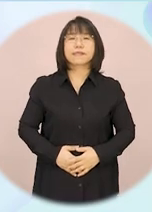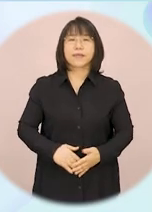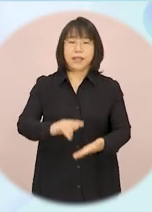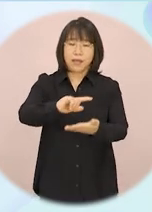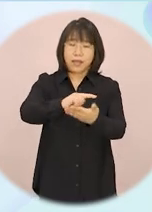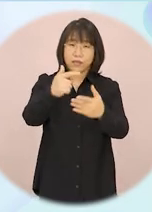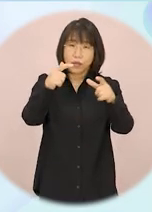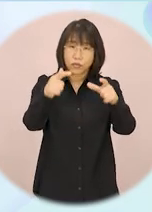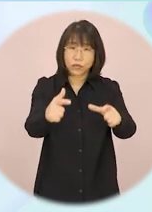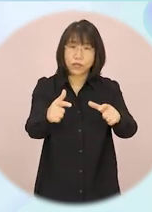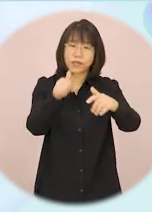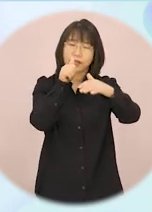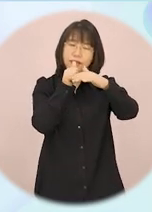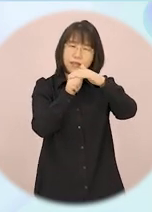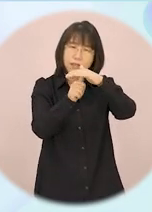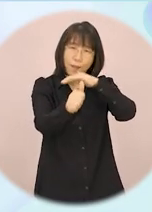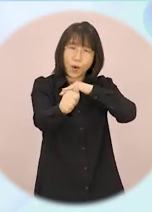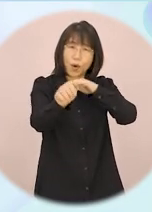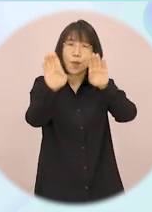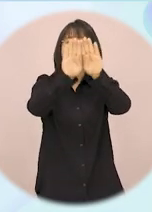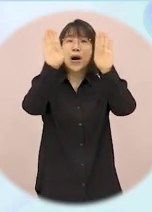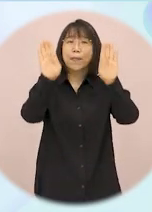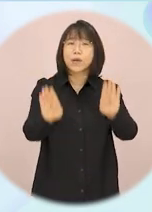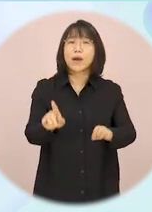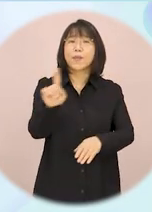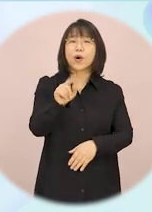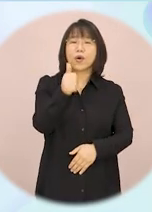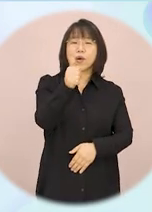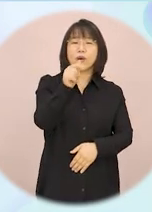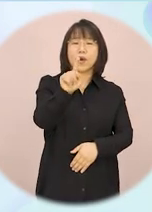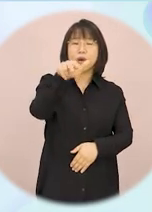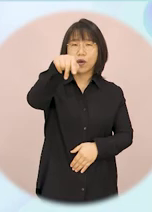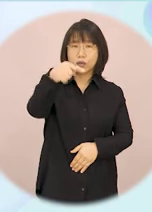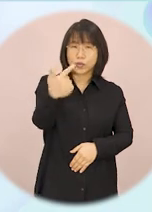The ‘Tree, Putting Your Health‘ special exhibition will be held at the Heojun Museum,